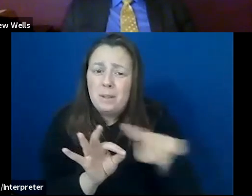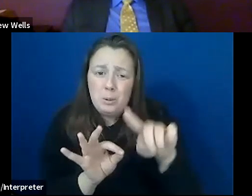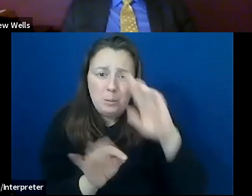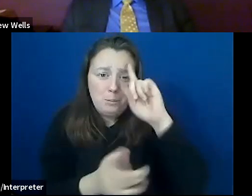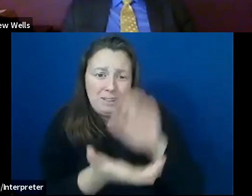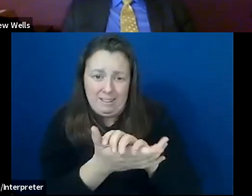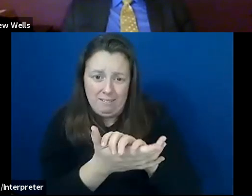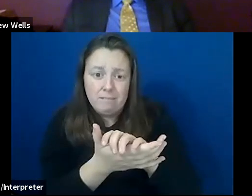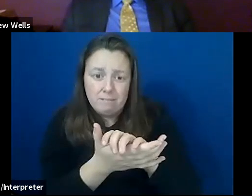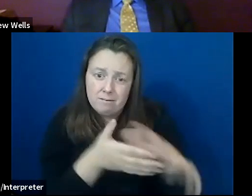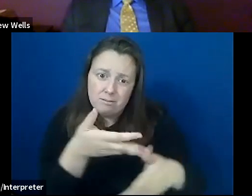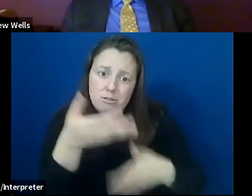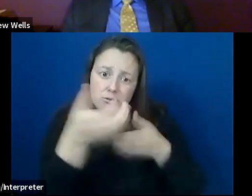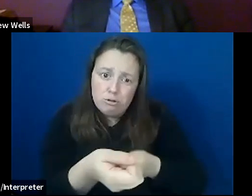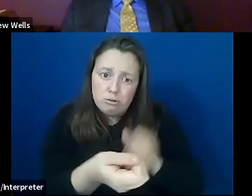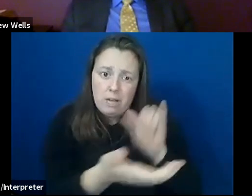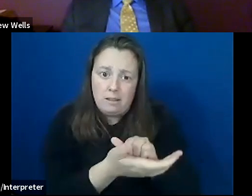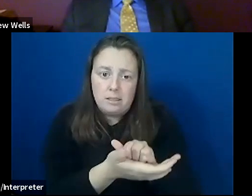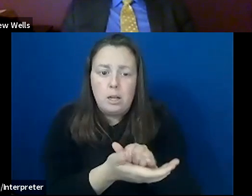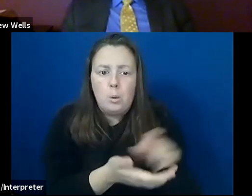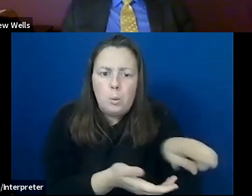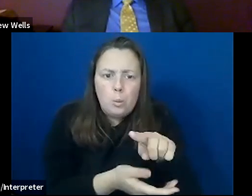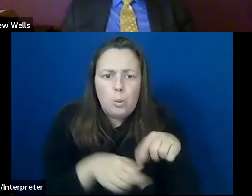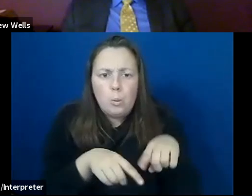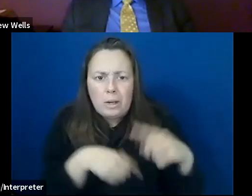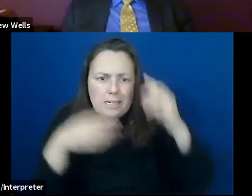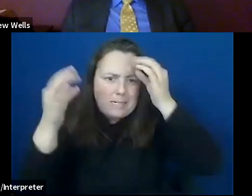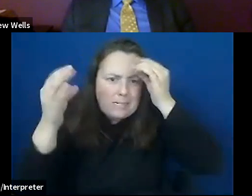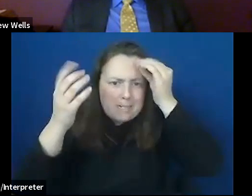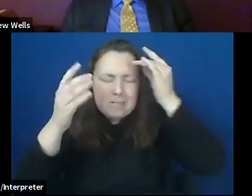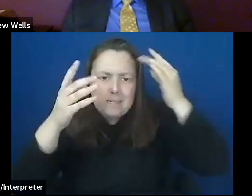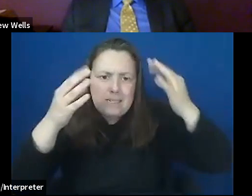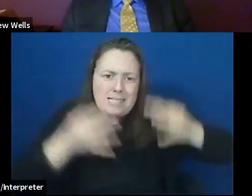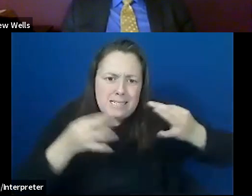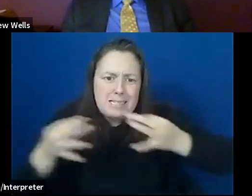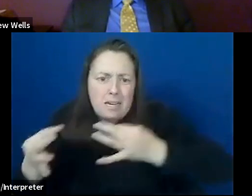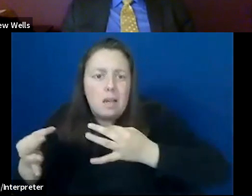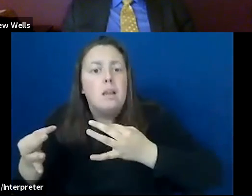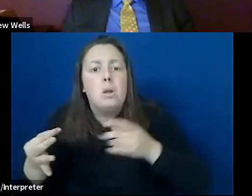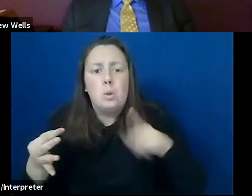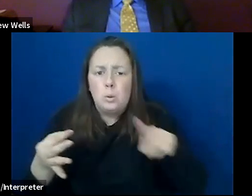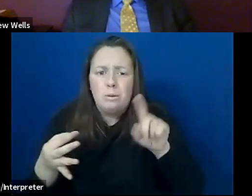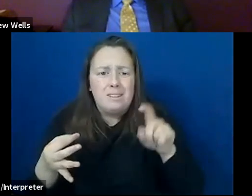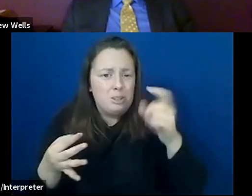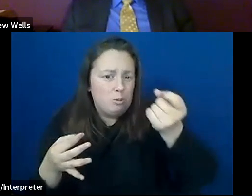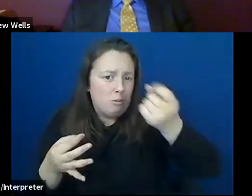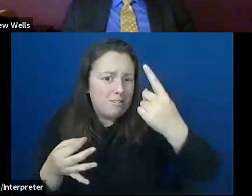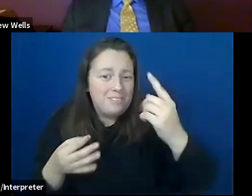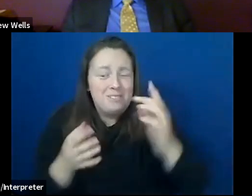Joseph Baeta: You know, as you make your decisions to come back if that's something you're still doing you are able to understand that there's a lot of excitement in the air.